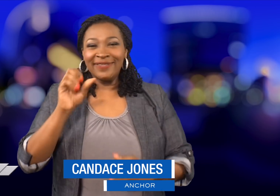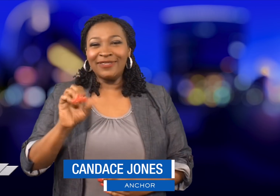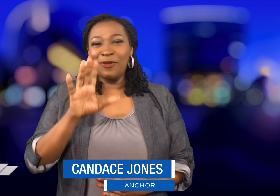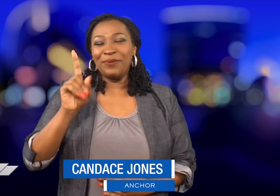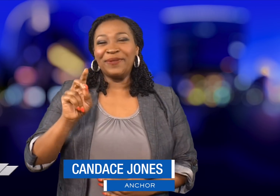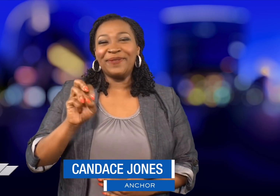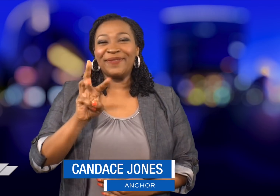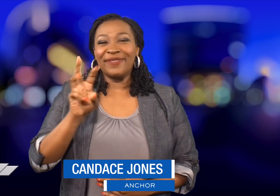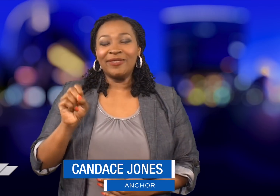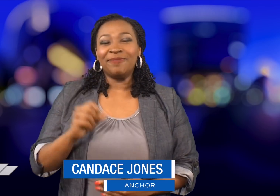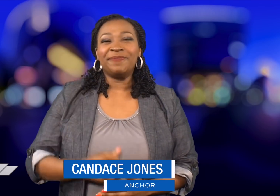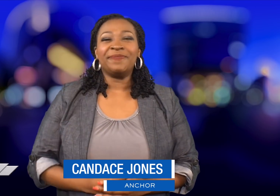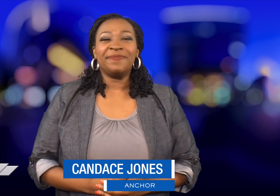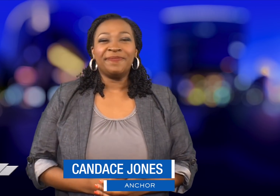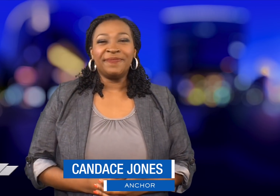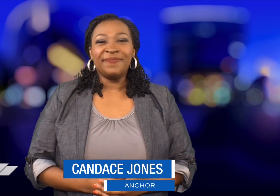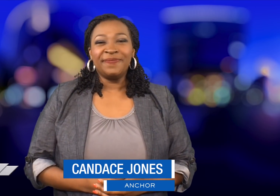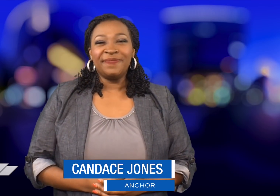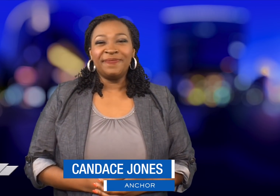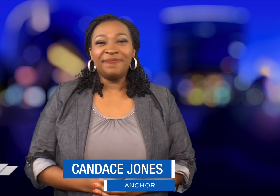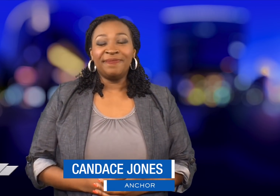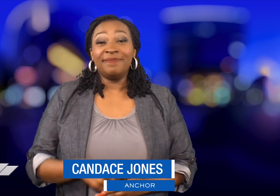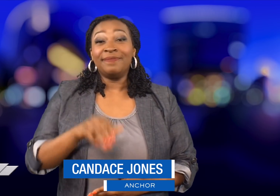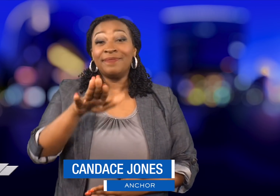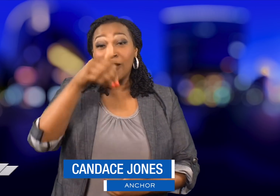Thank you for watching Sign1News.